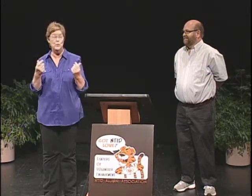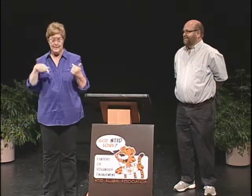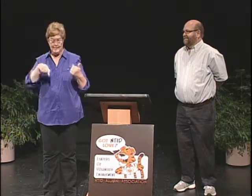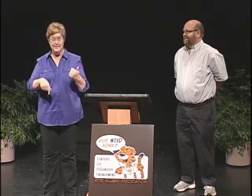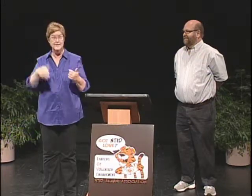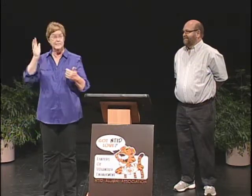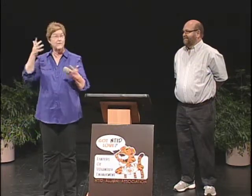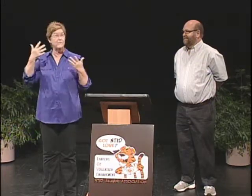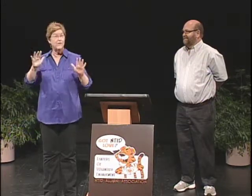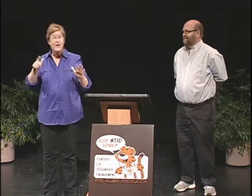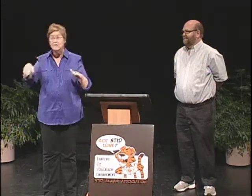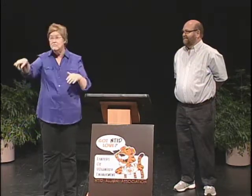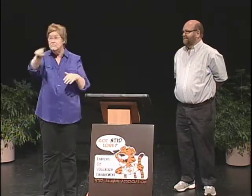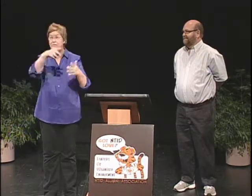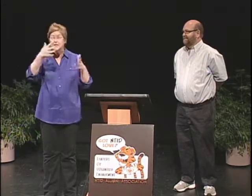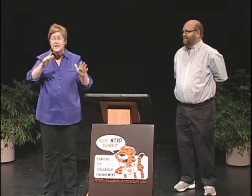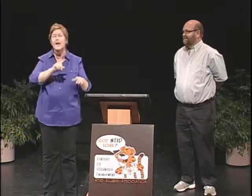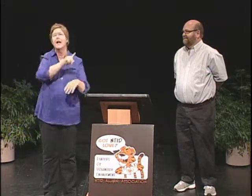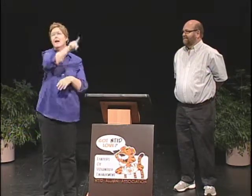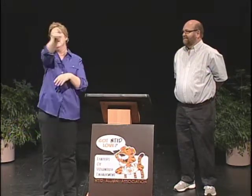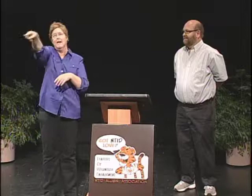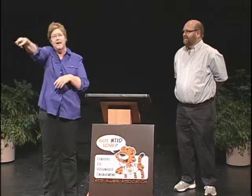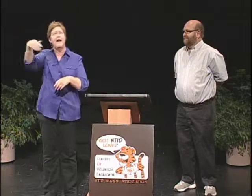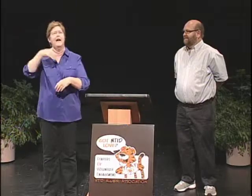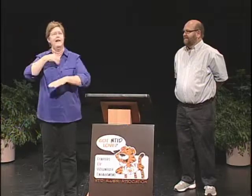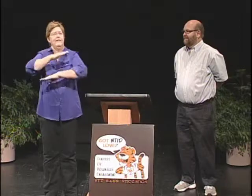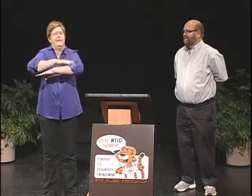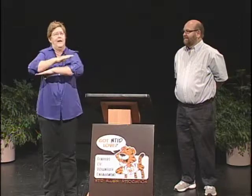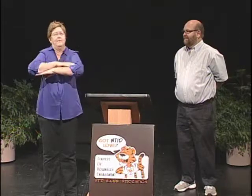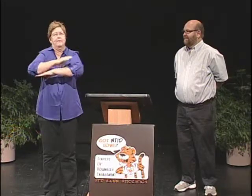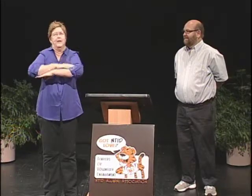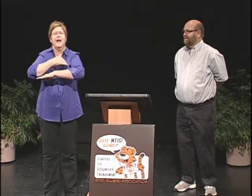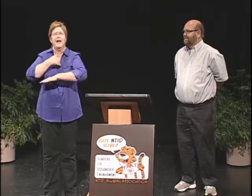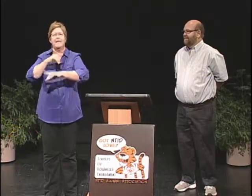So once our presentation is done, there's a booth outside--